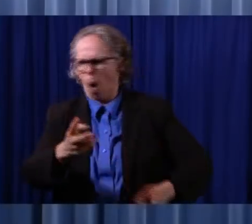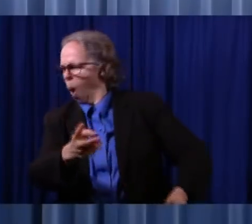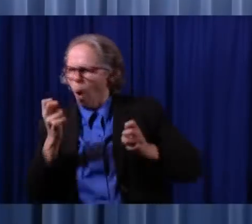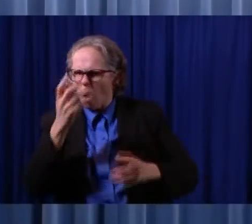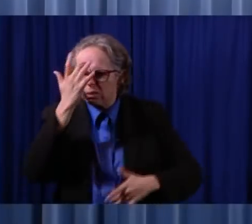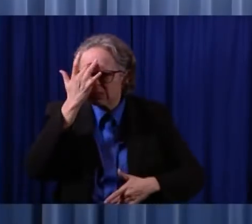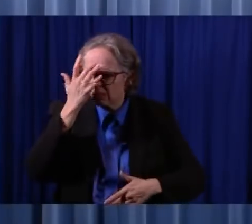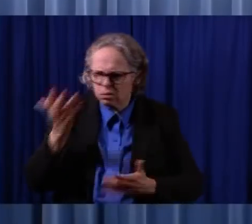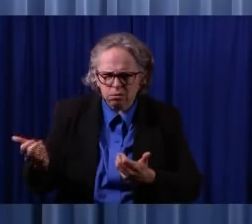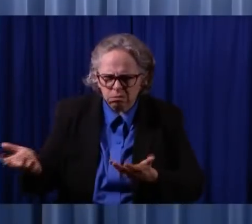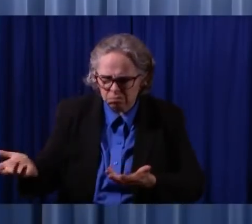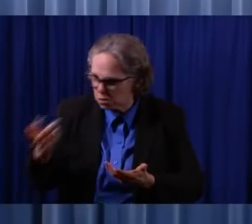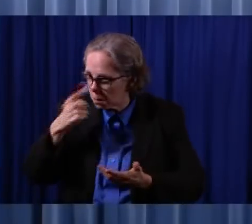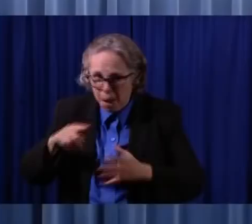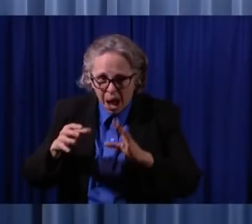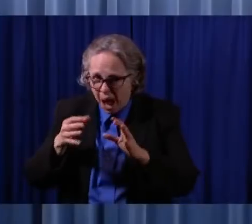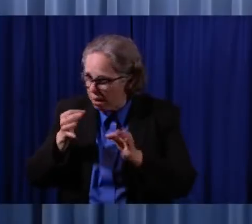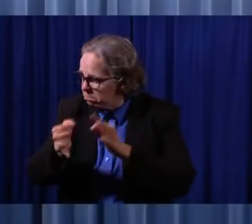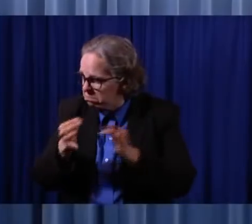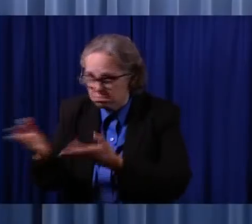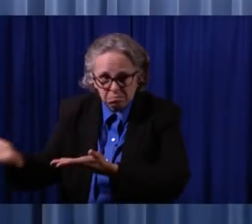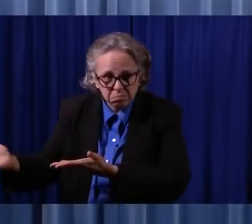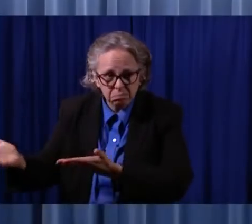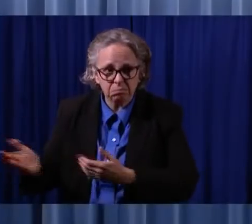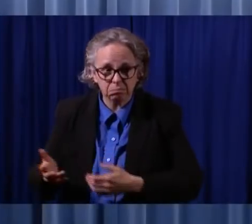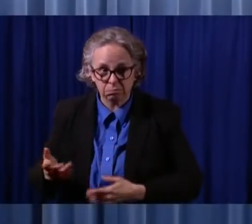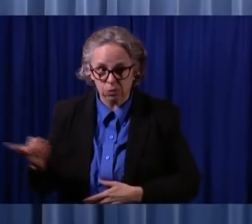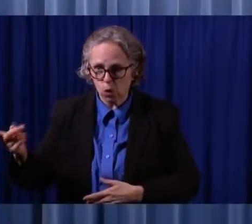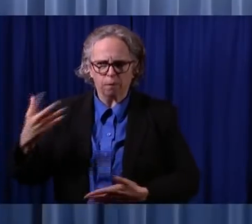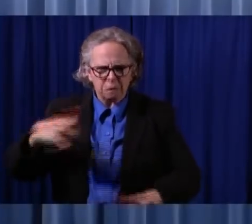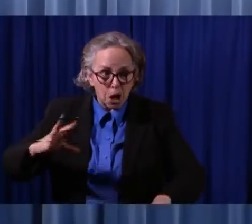VERY SICK, IF THEY DO IN FACT GET THE CORONAVIRUS.